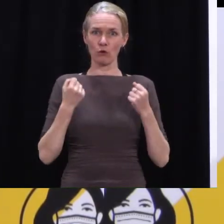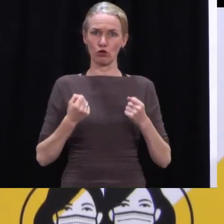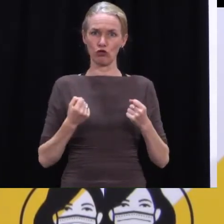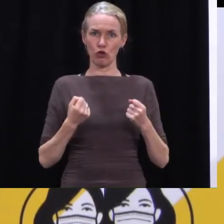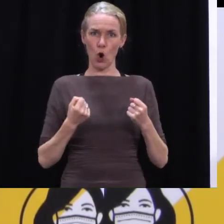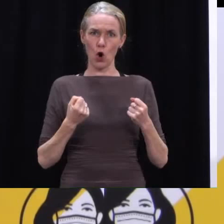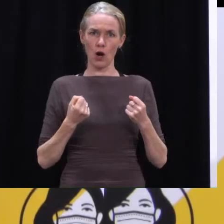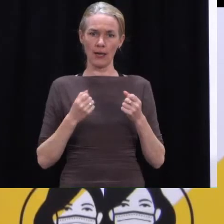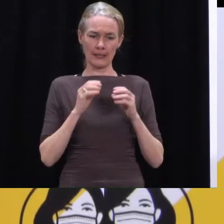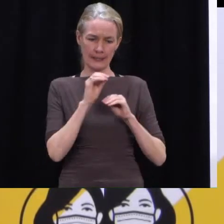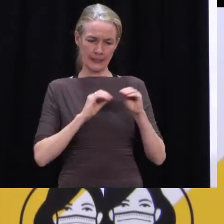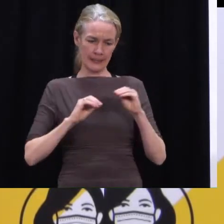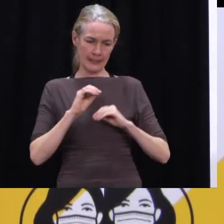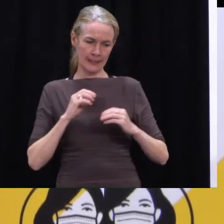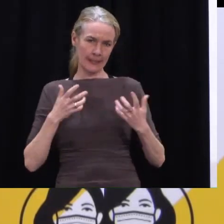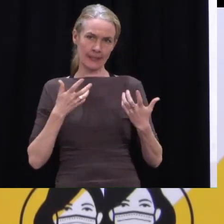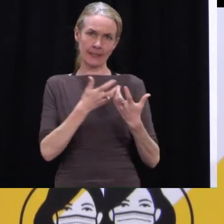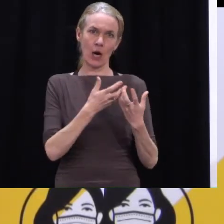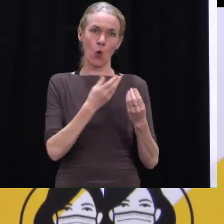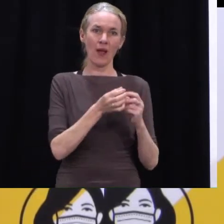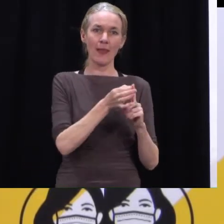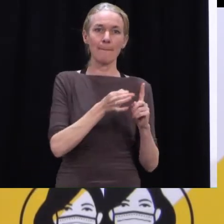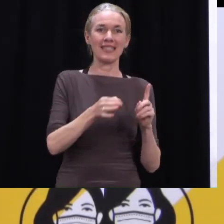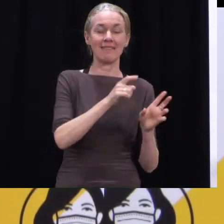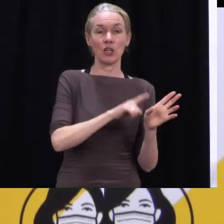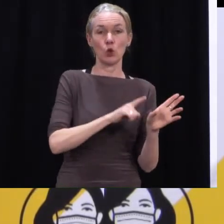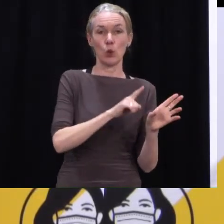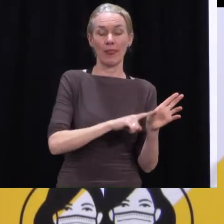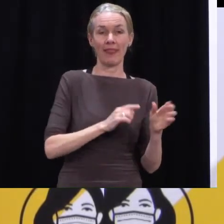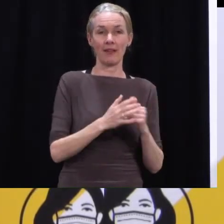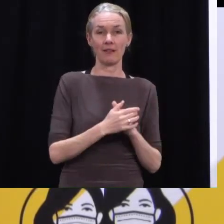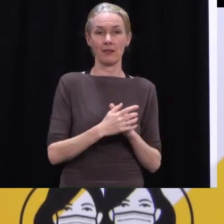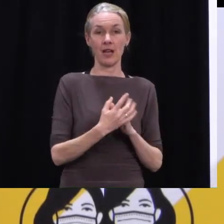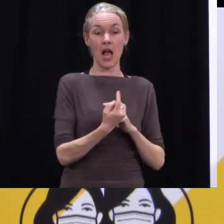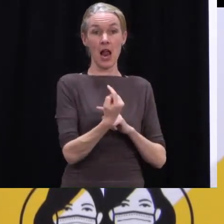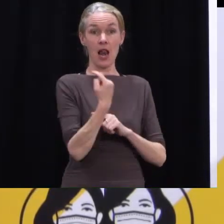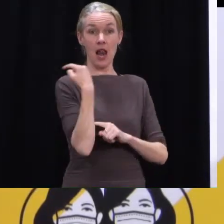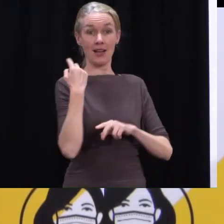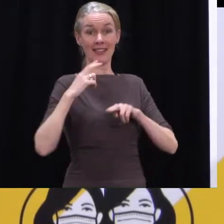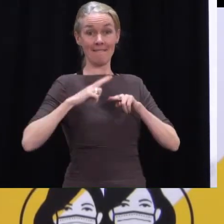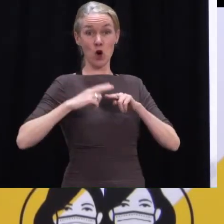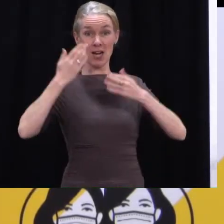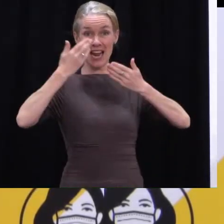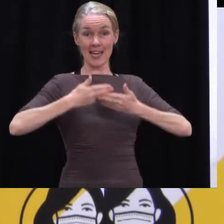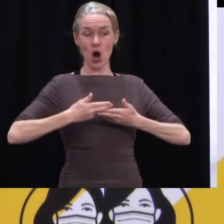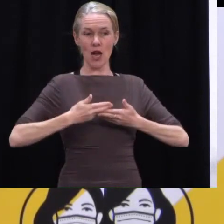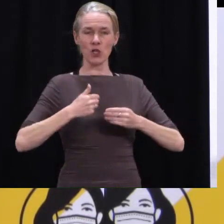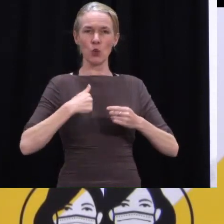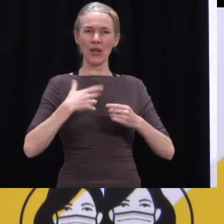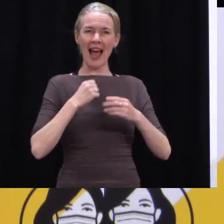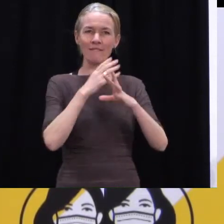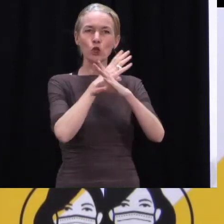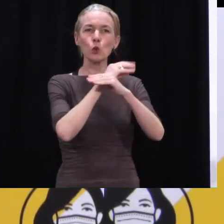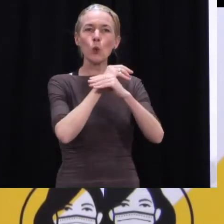the vaccine. >> There is a very